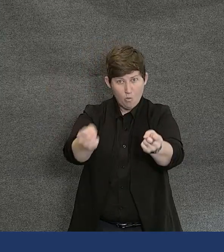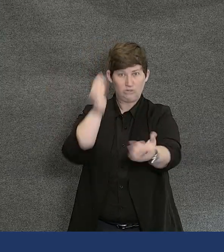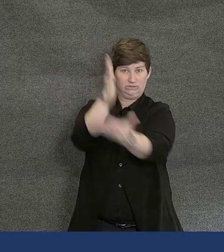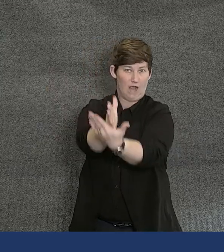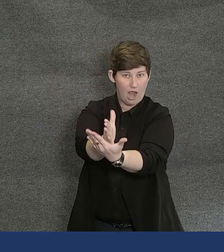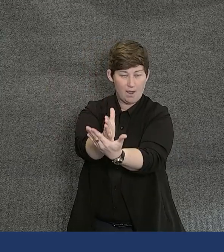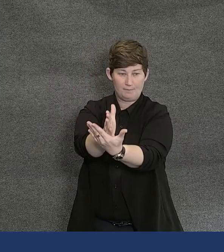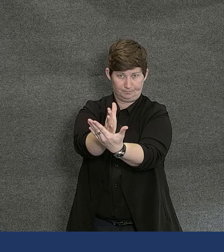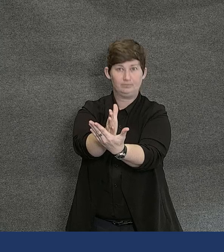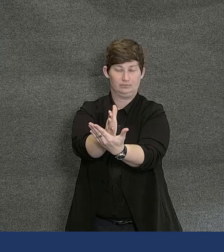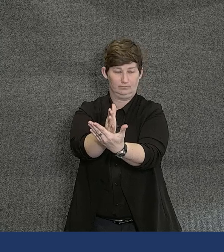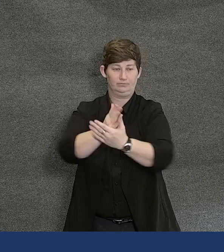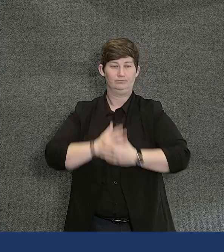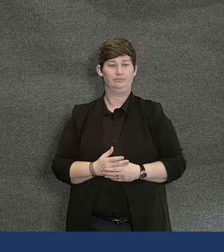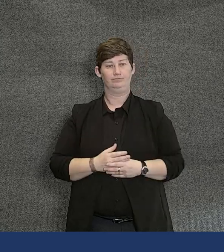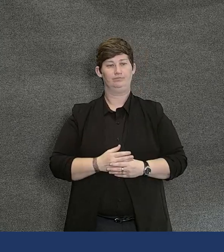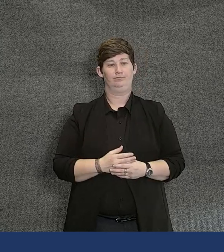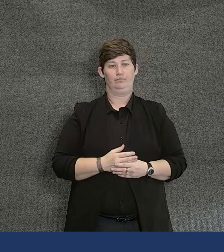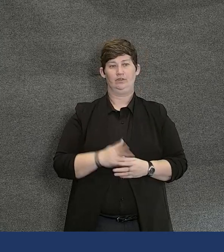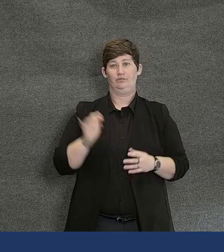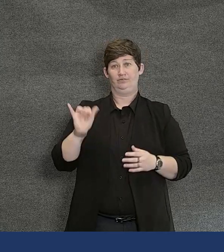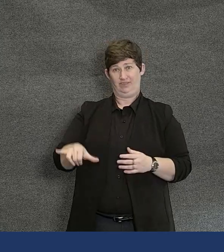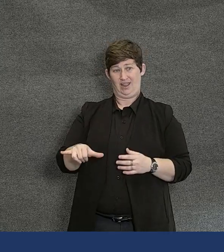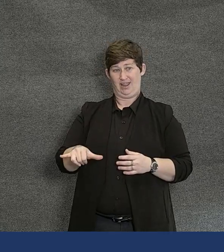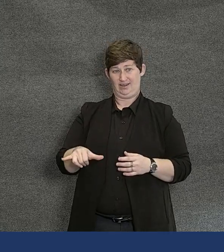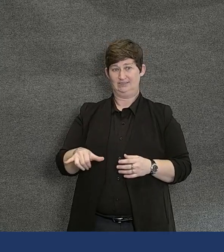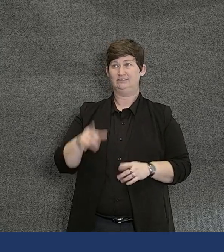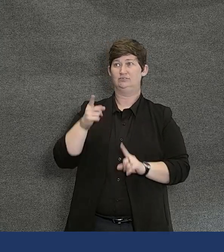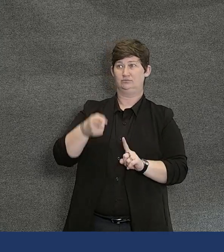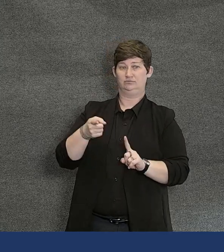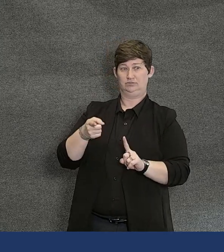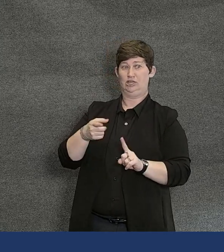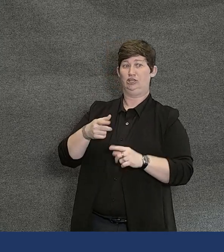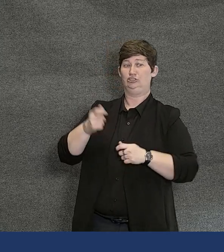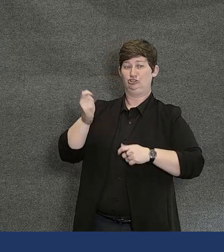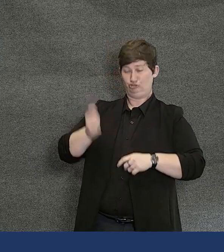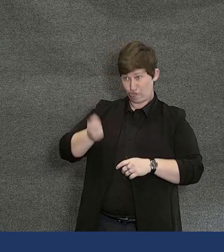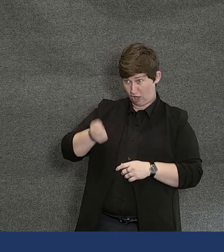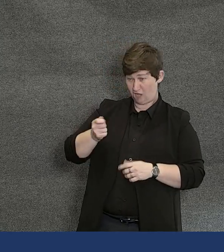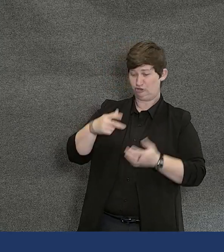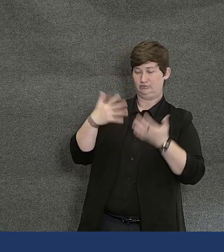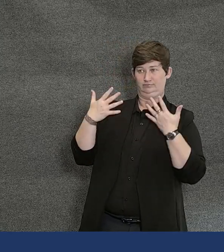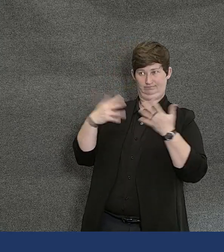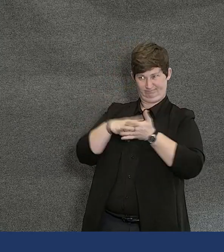evidence that this judge deems this is a very serious emergency